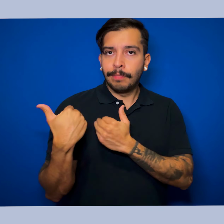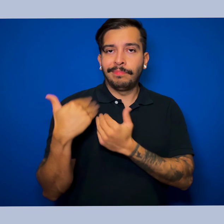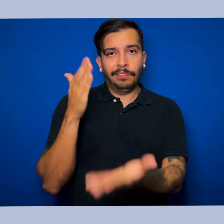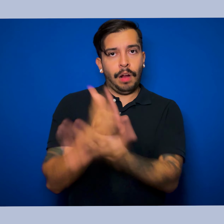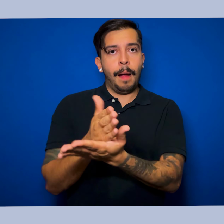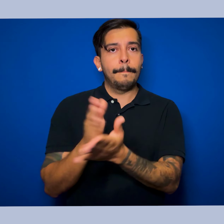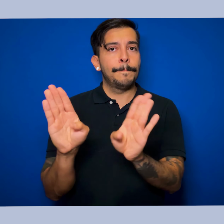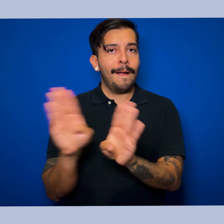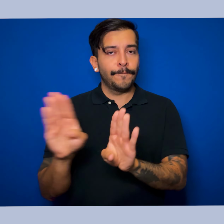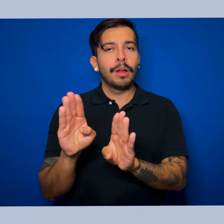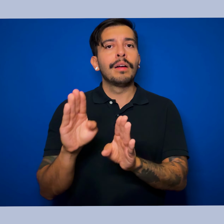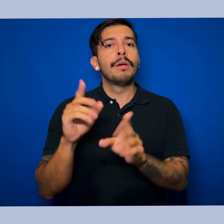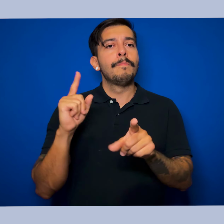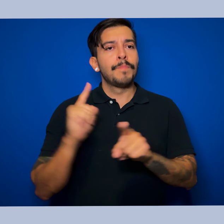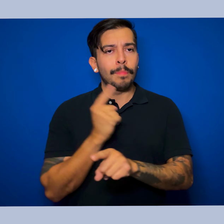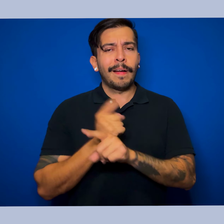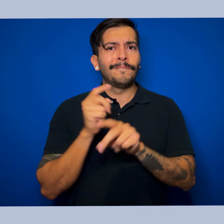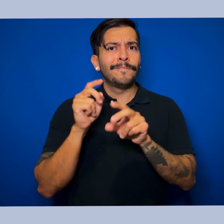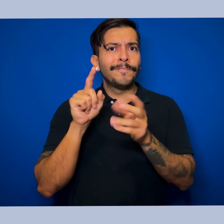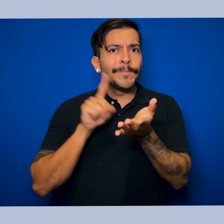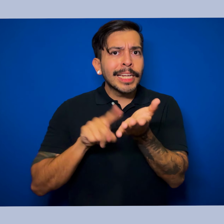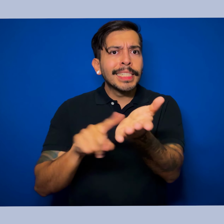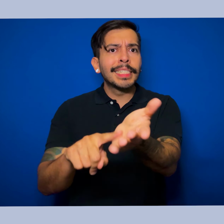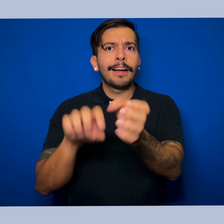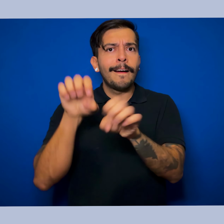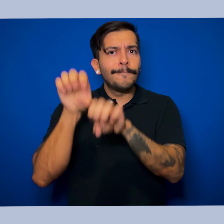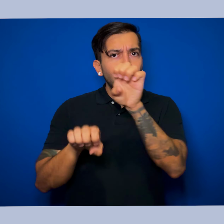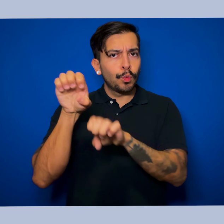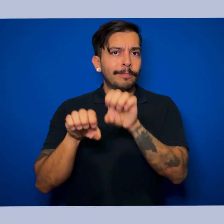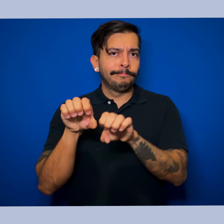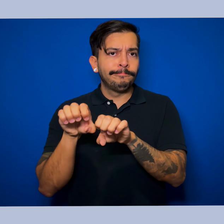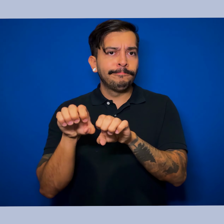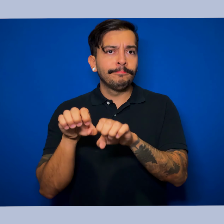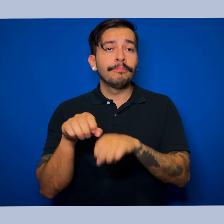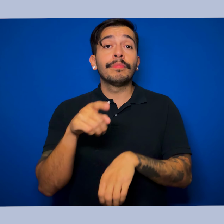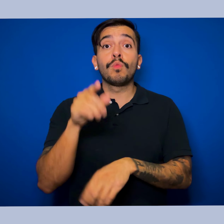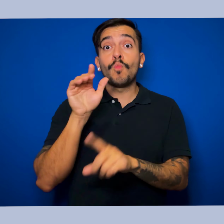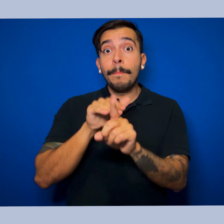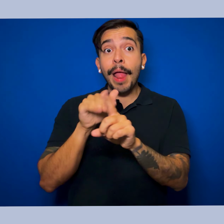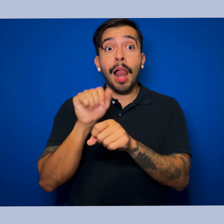to stop the behavior and appropriately investigate or evaluate them. Remind employees